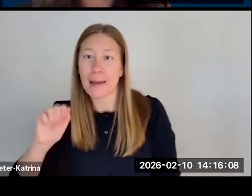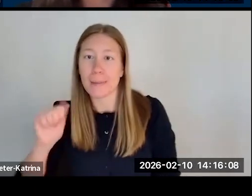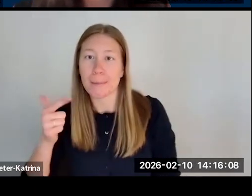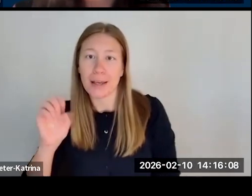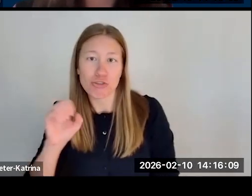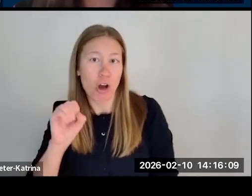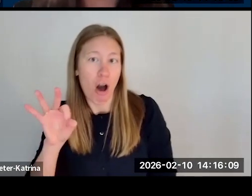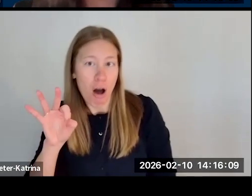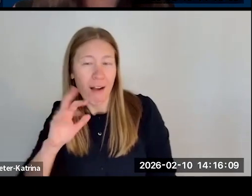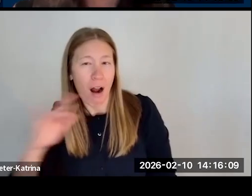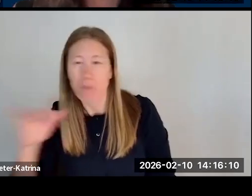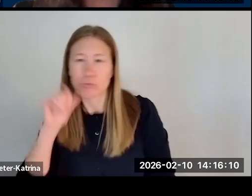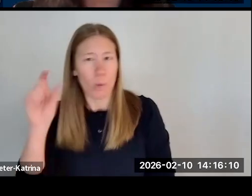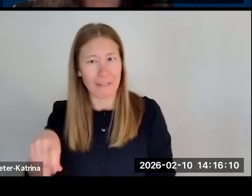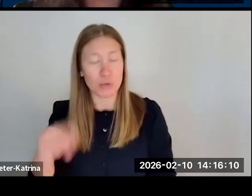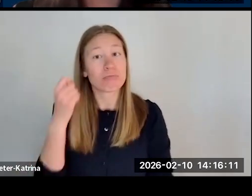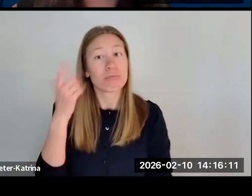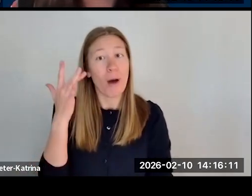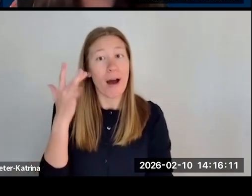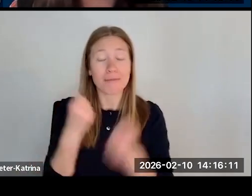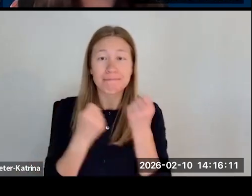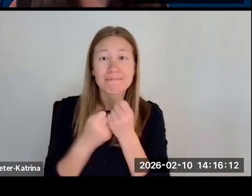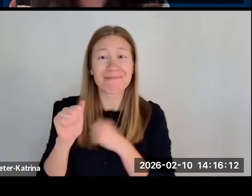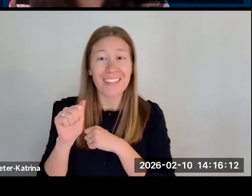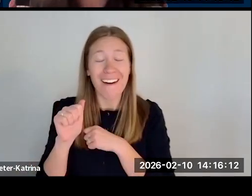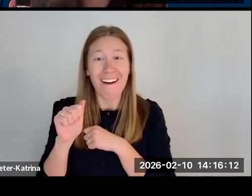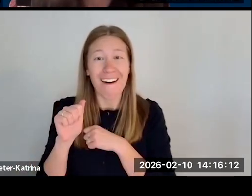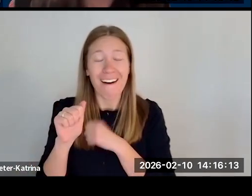because assistive technology will tell the user this is an